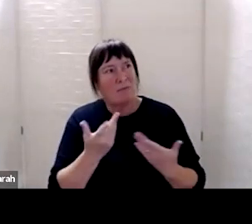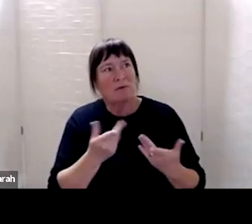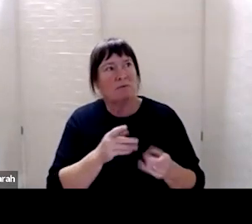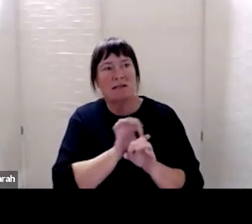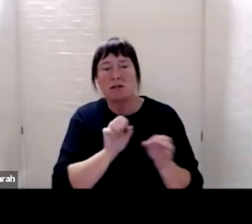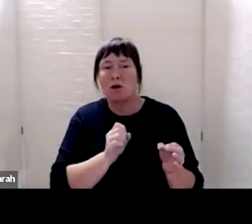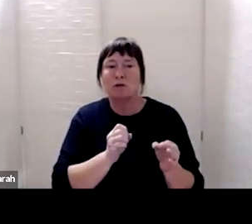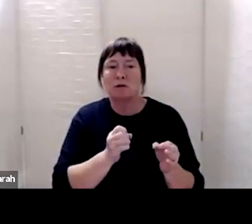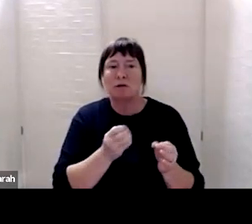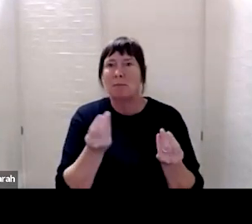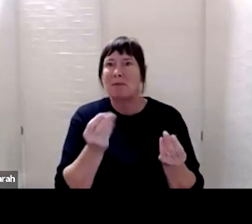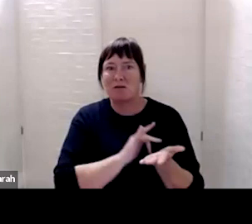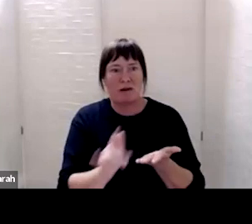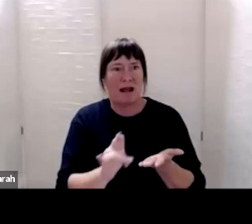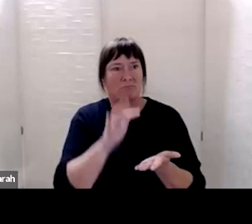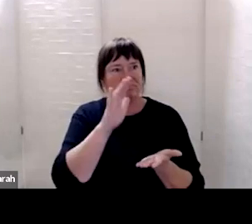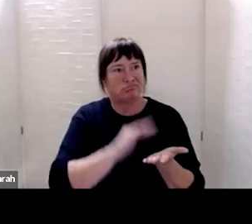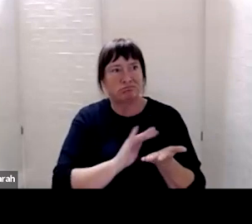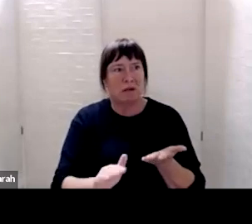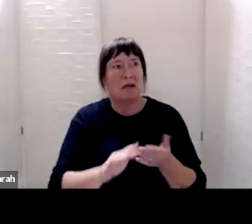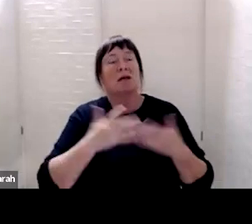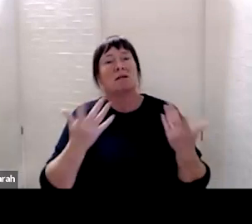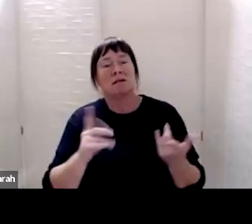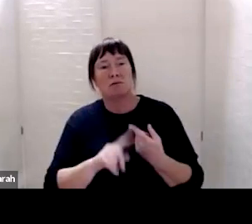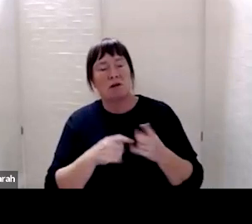so we’re trying to lobby for improvements there.